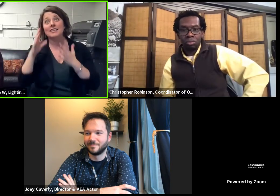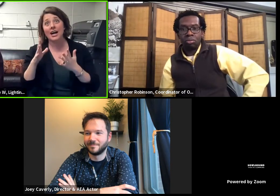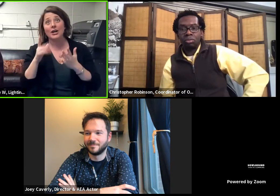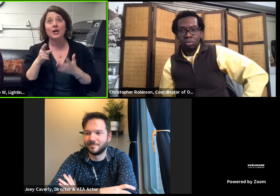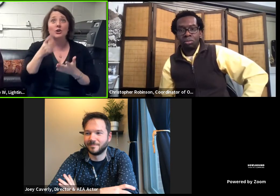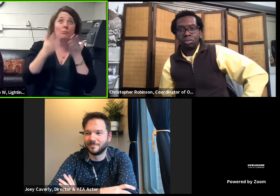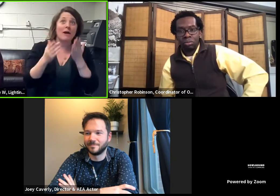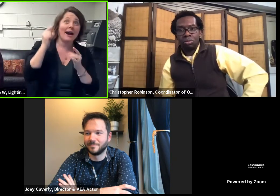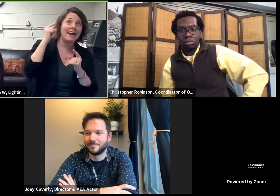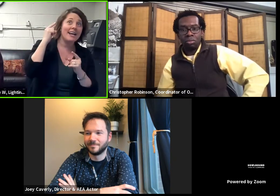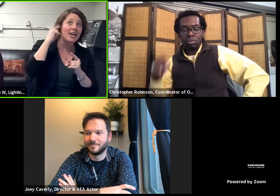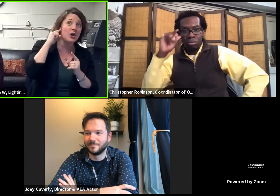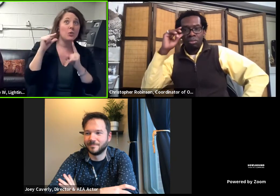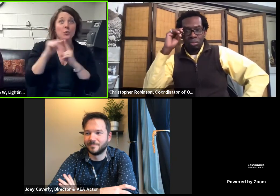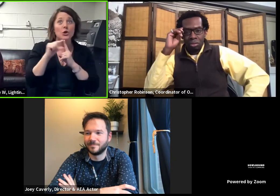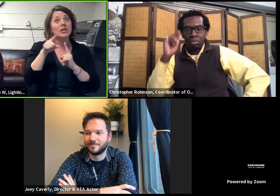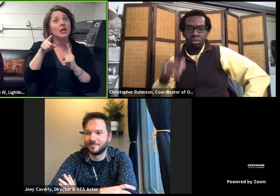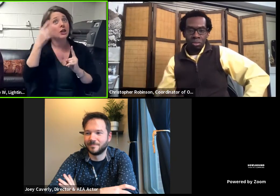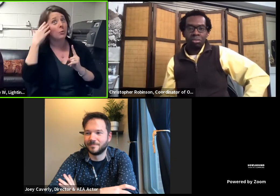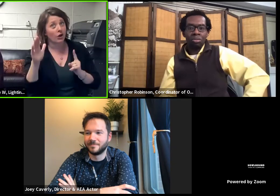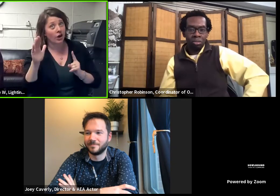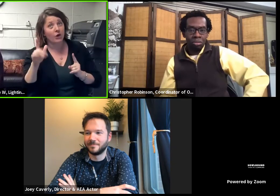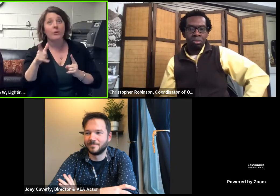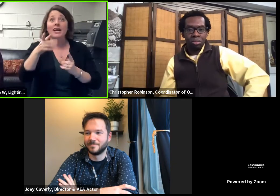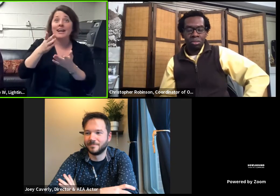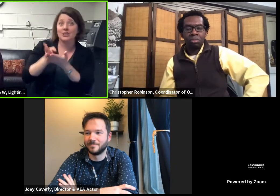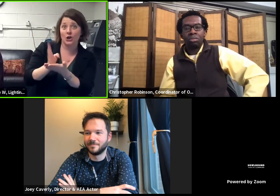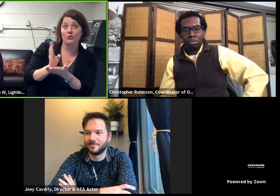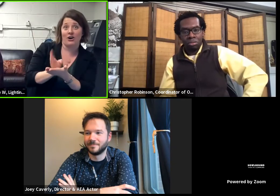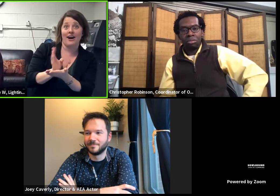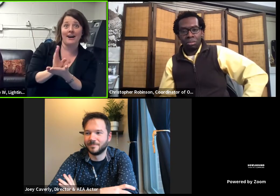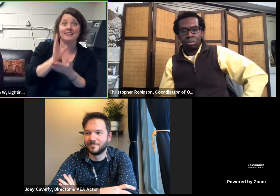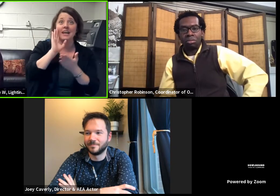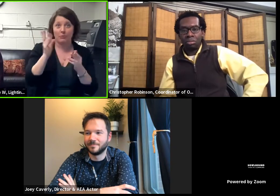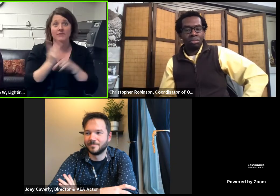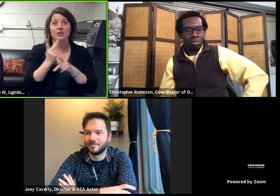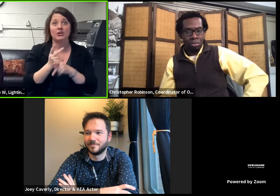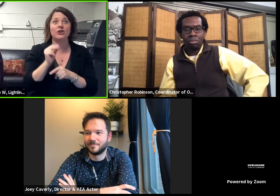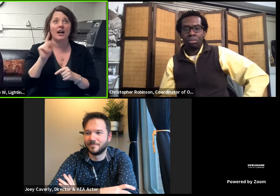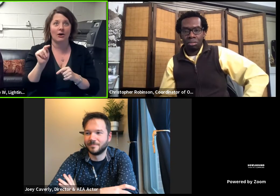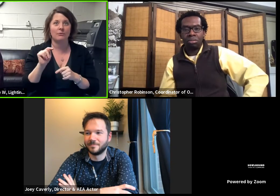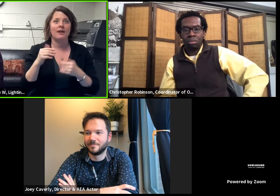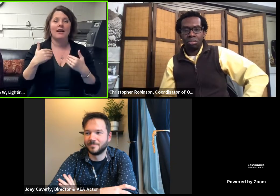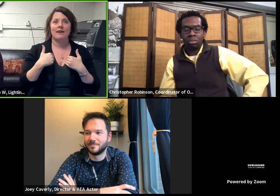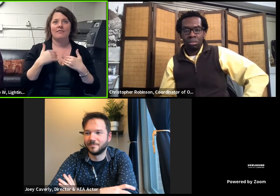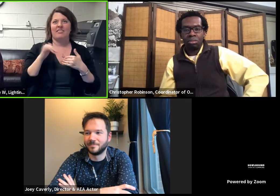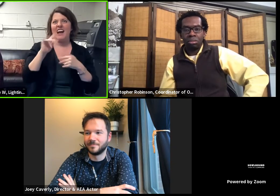"I'm a lighting designer. "You might hear this word. "It's gonna be okay if you don't know this terminology."